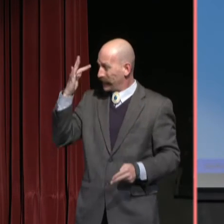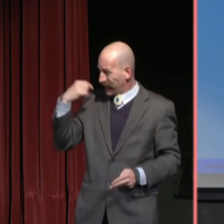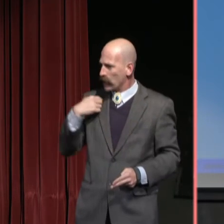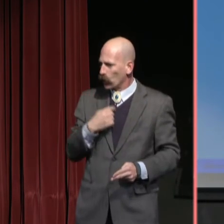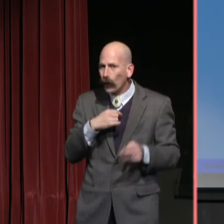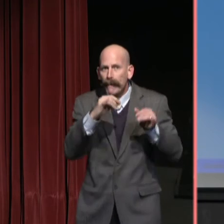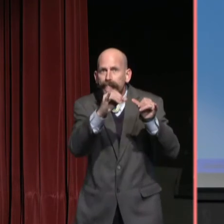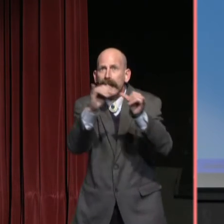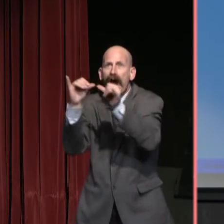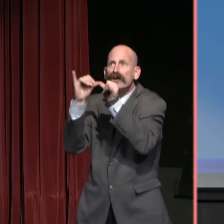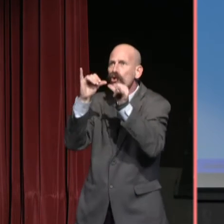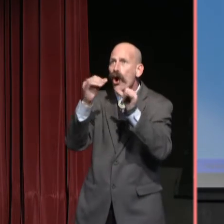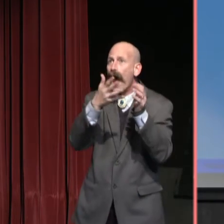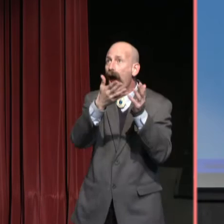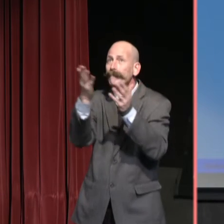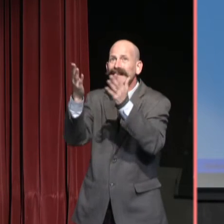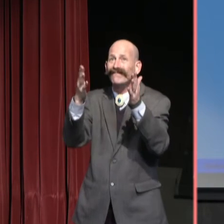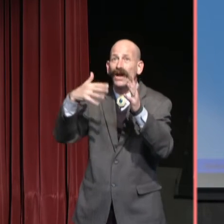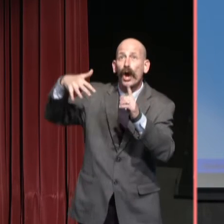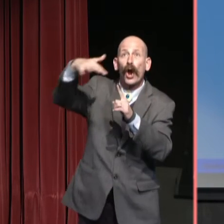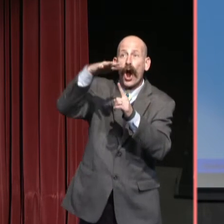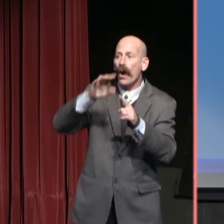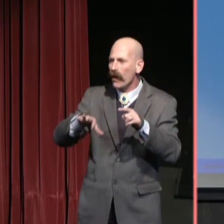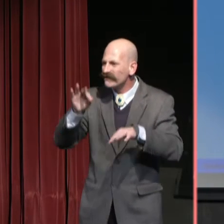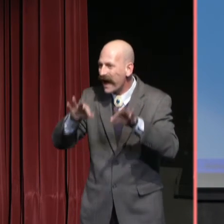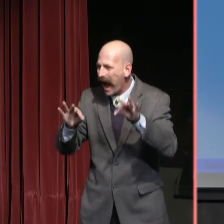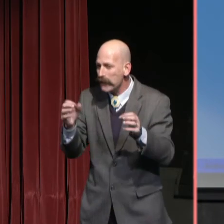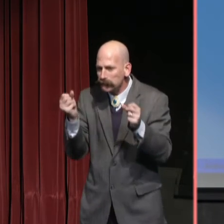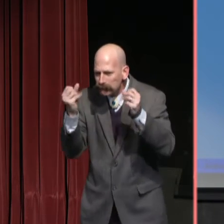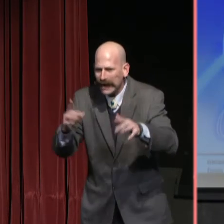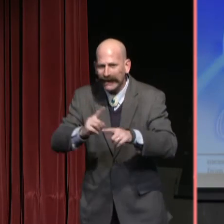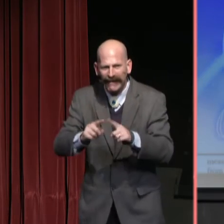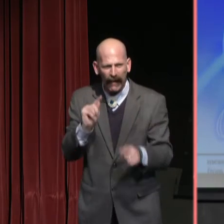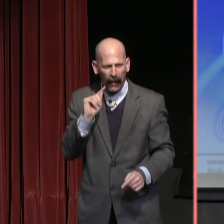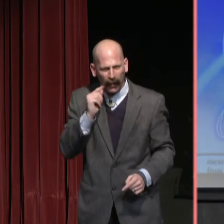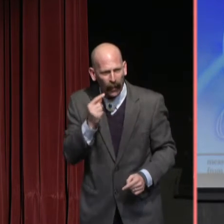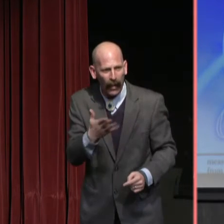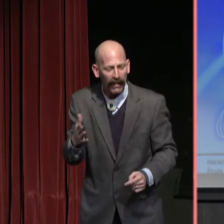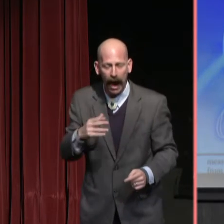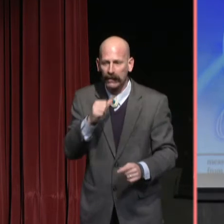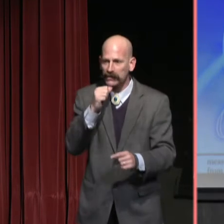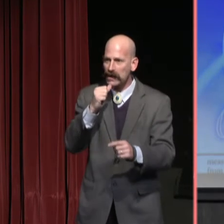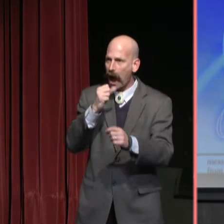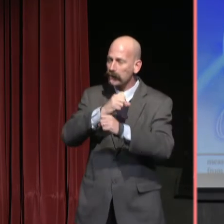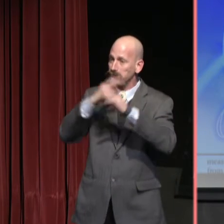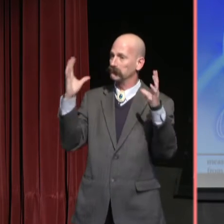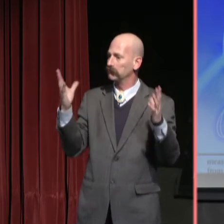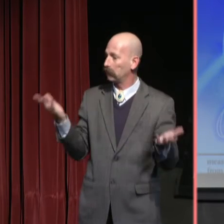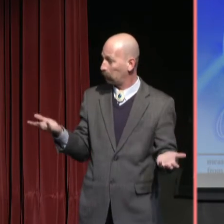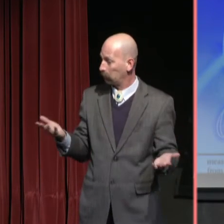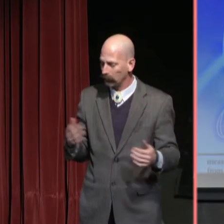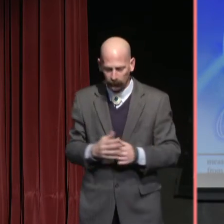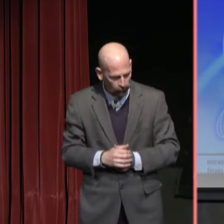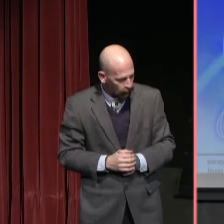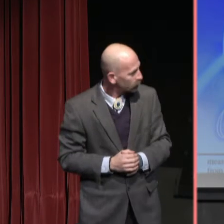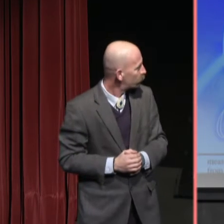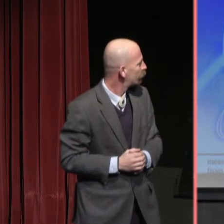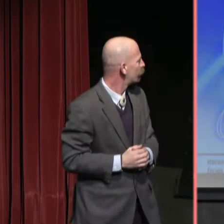when we learn different things. Cinderella was in my title,